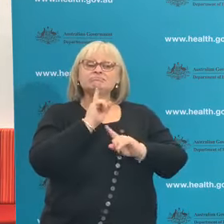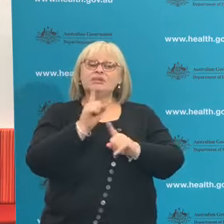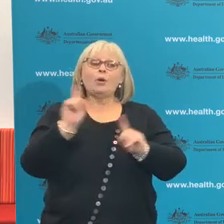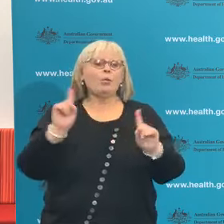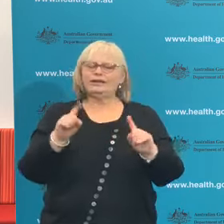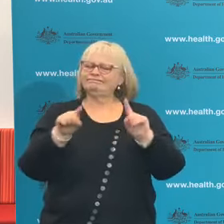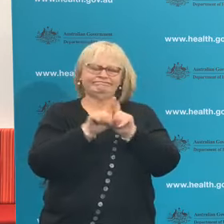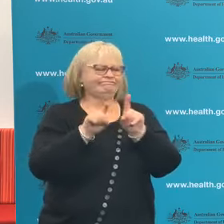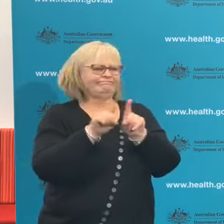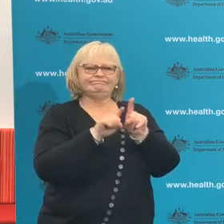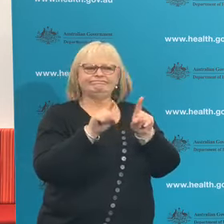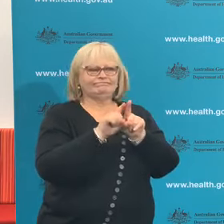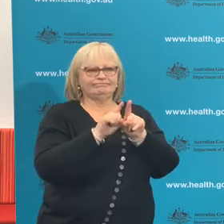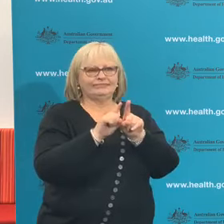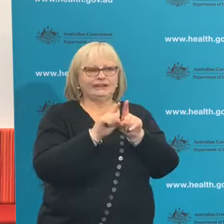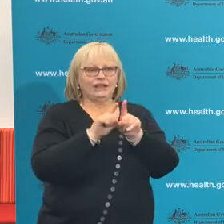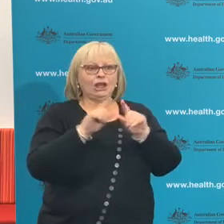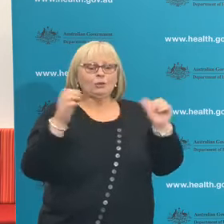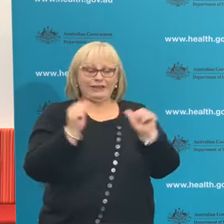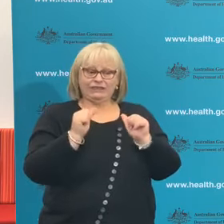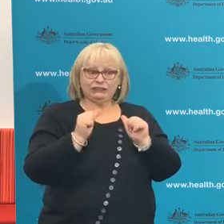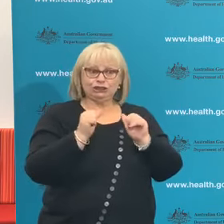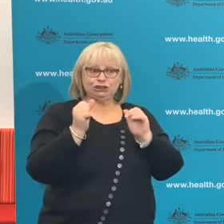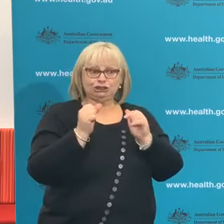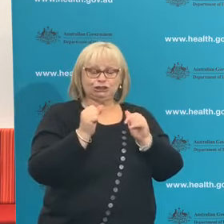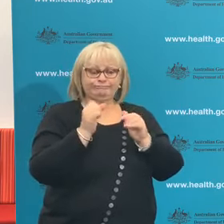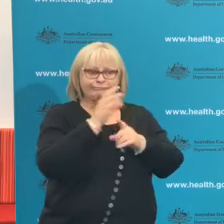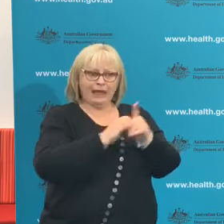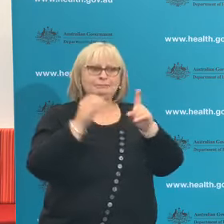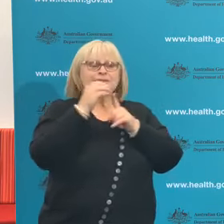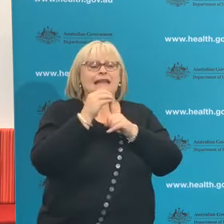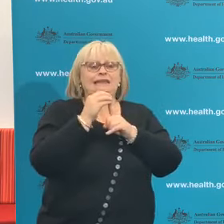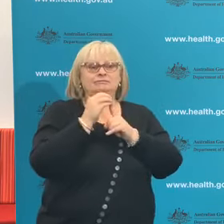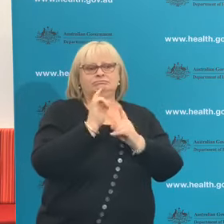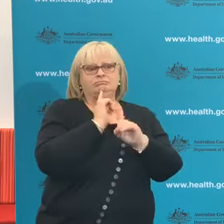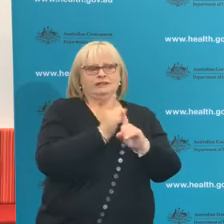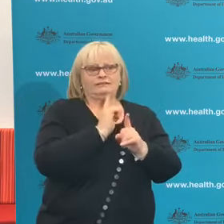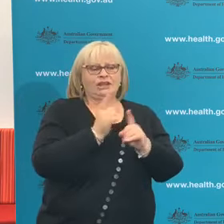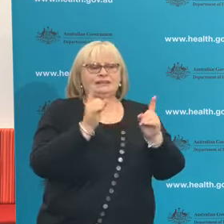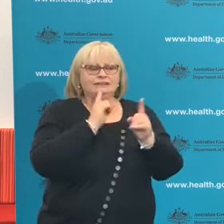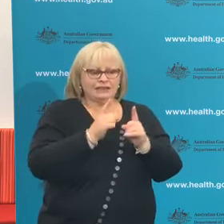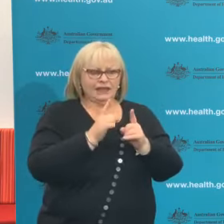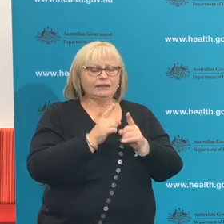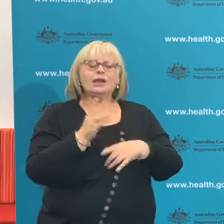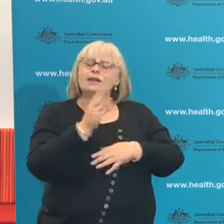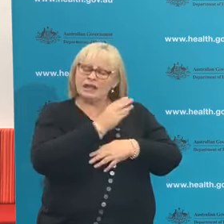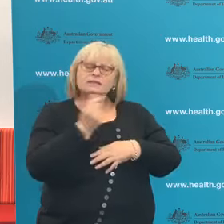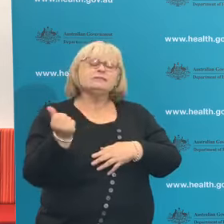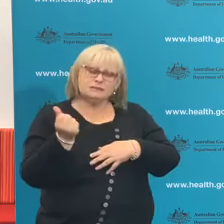We believe and we have updated our advice to say that there are some circumstances,